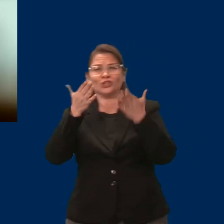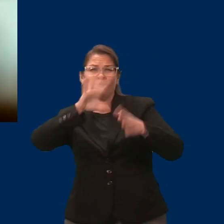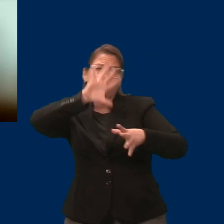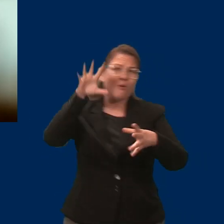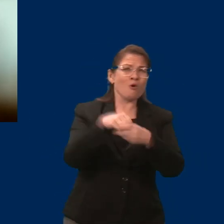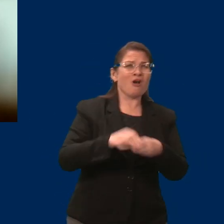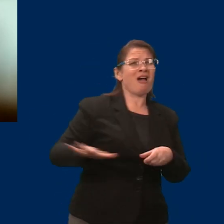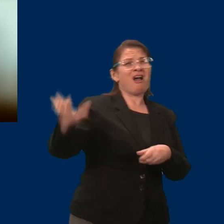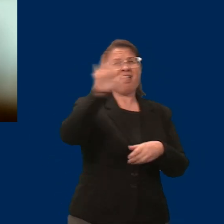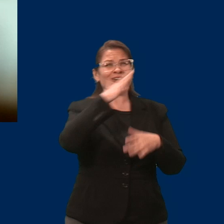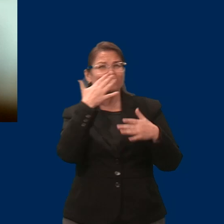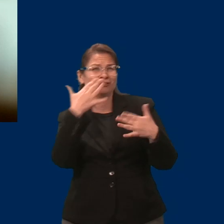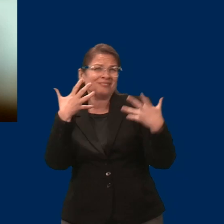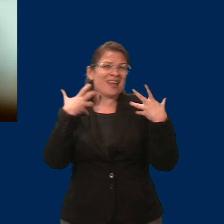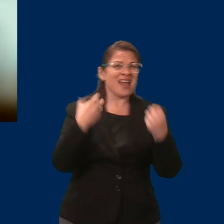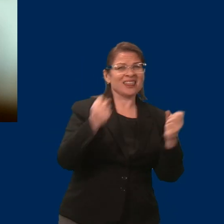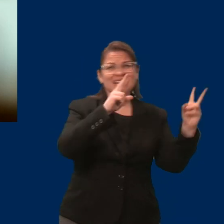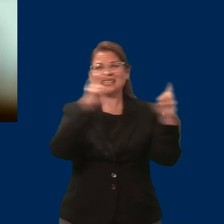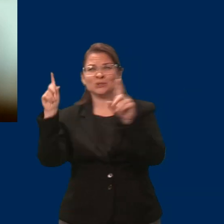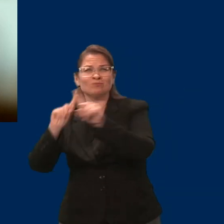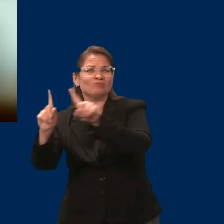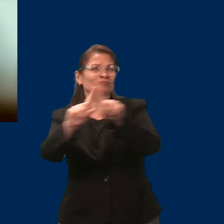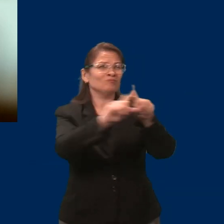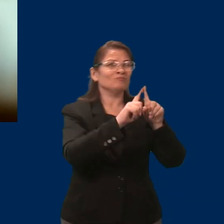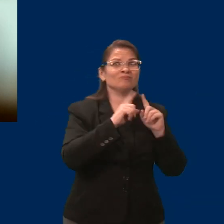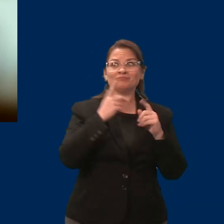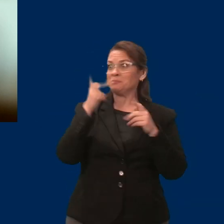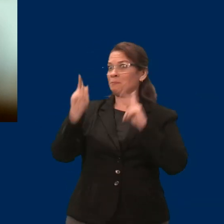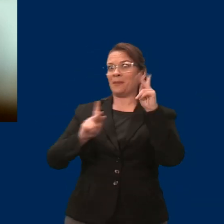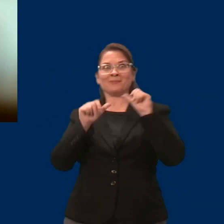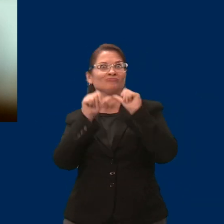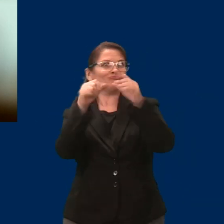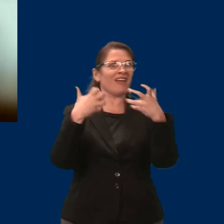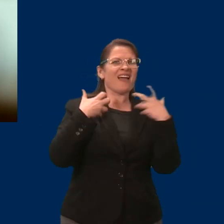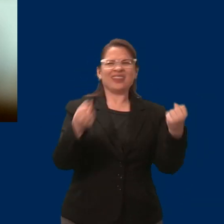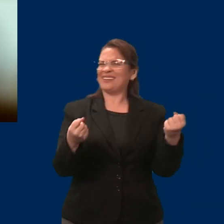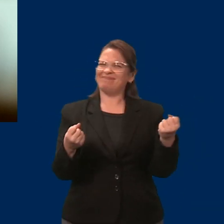or to keep people healthy, just because of the bureaucracy